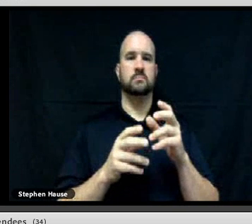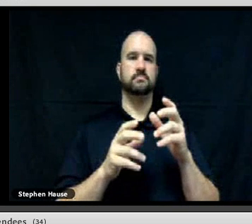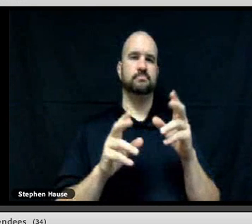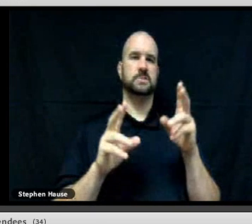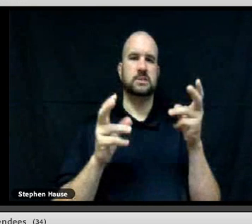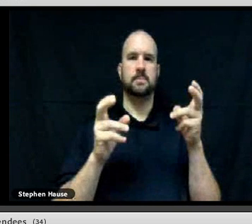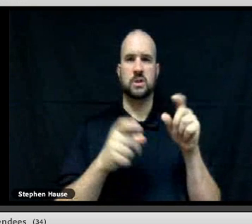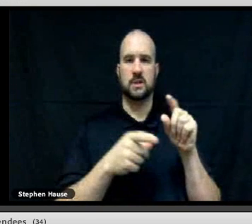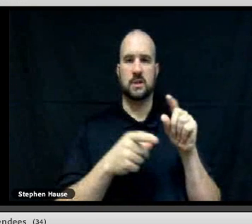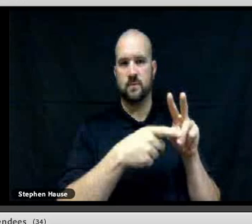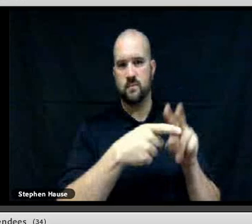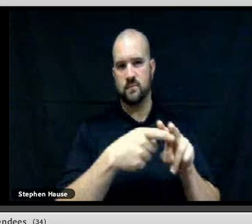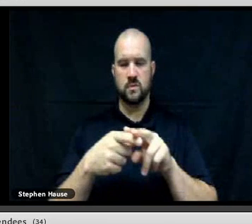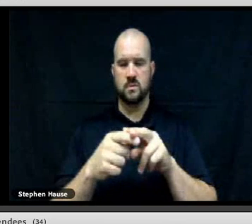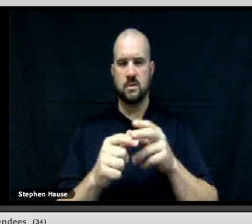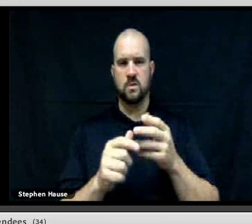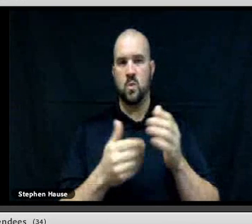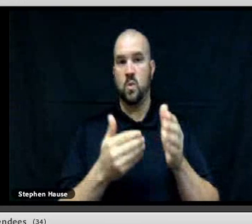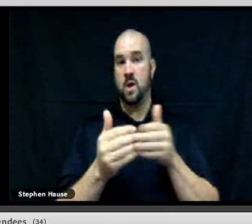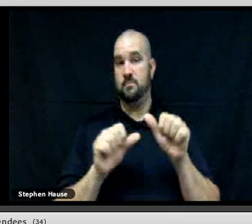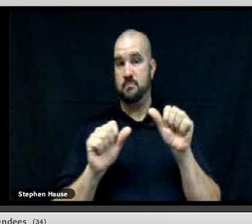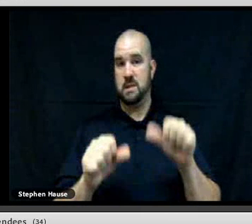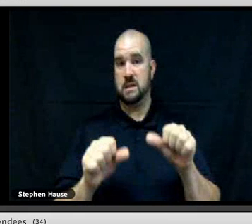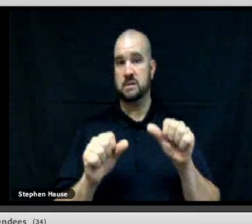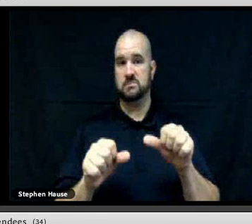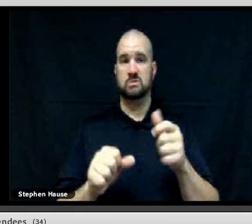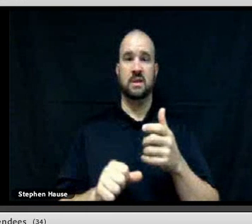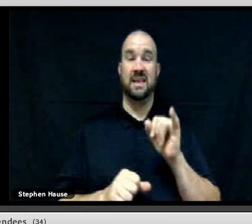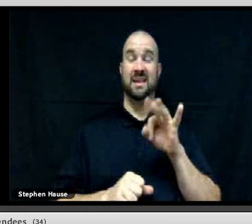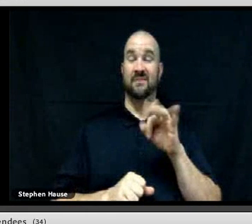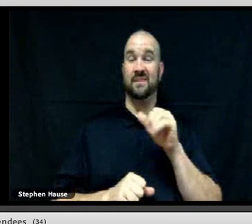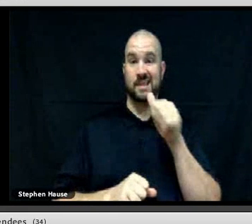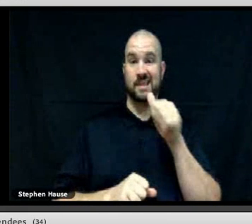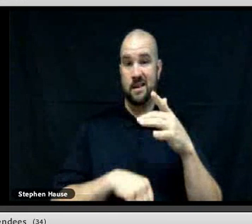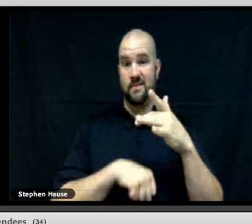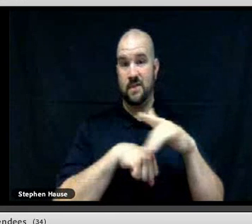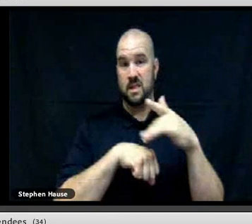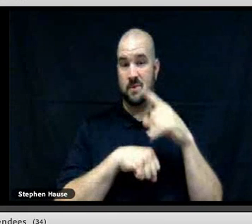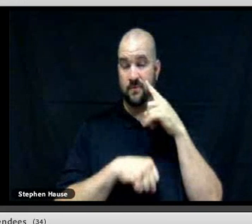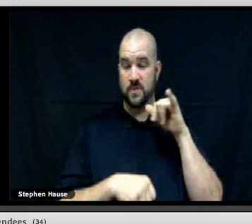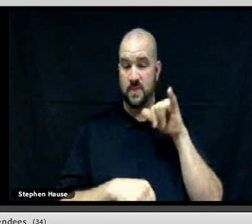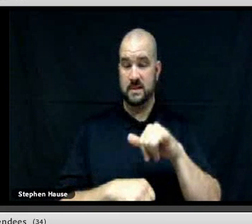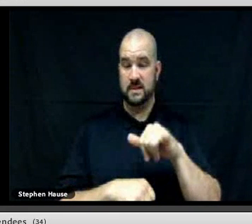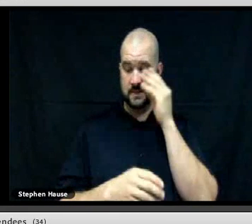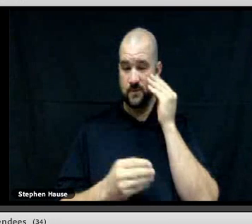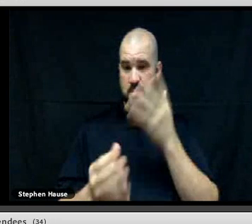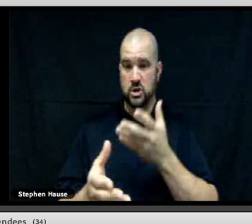is not available for the content that you're cataloging, creating your own controlled vocabulary locally